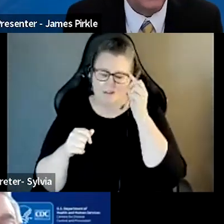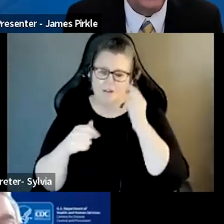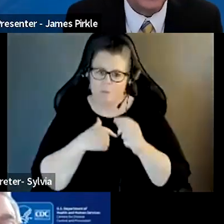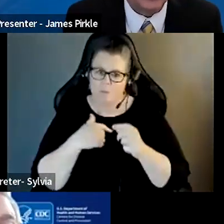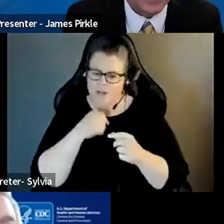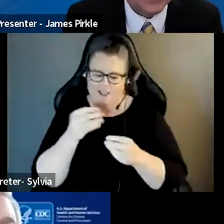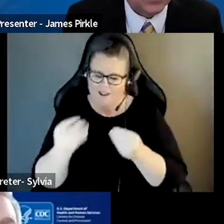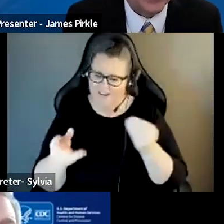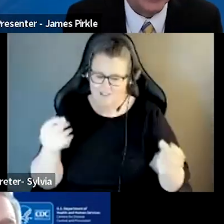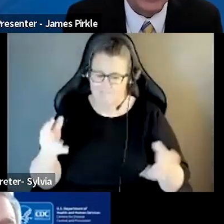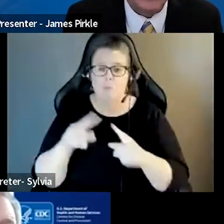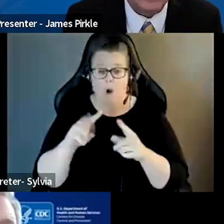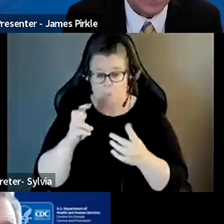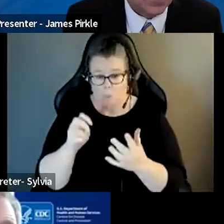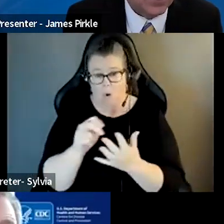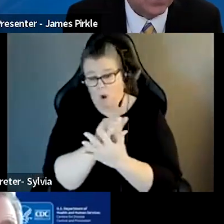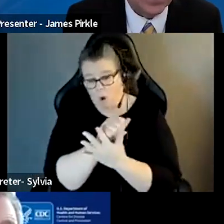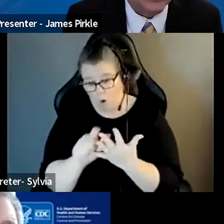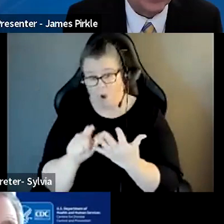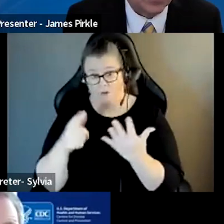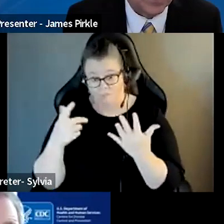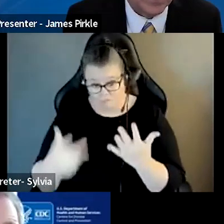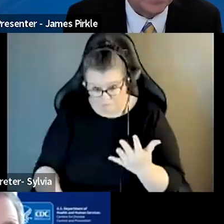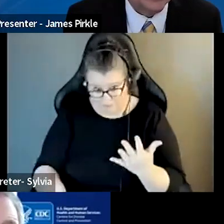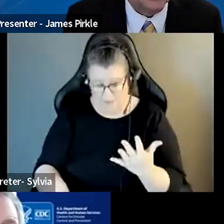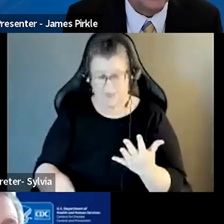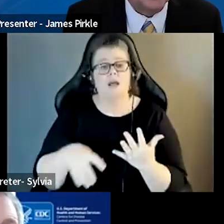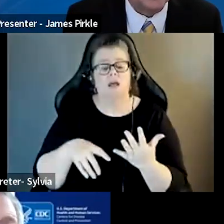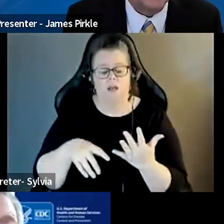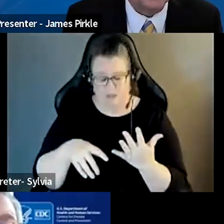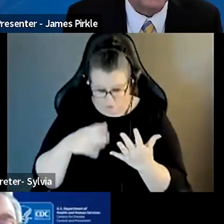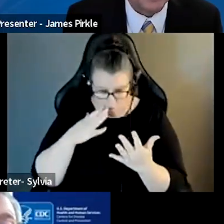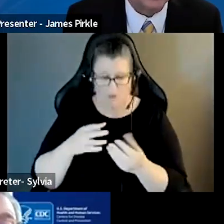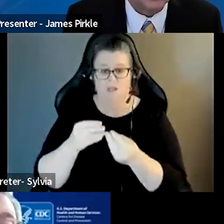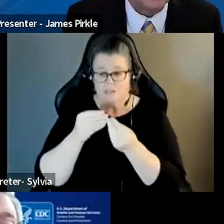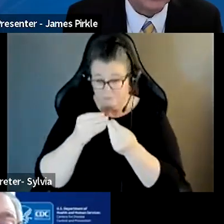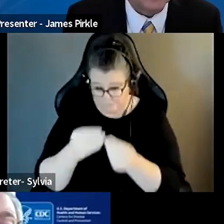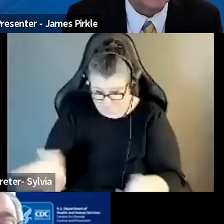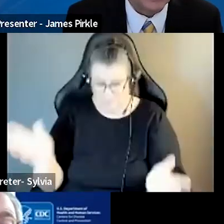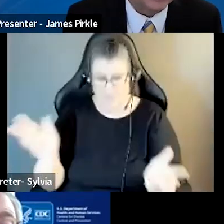that when we do finish will be a living document. We'll keep improving it. But we -- it will be available to lots of labs